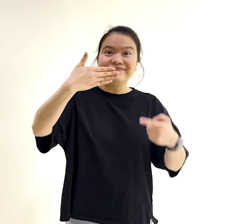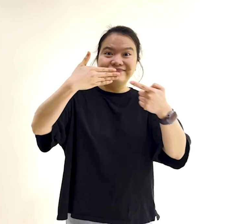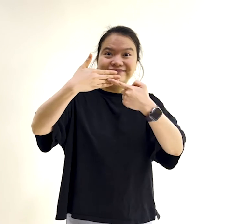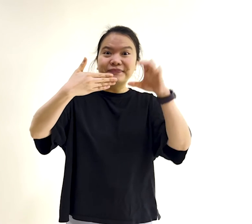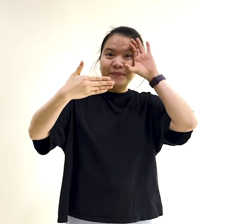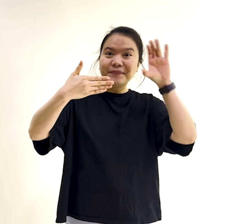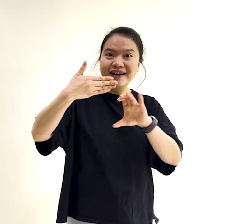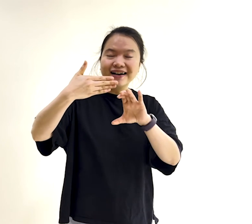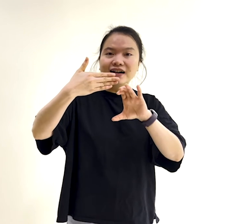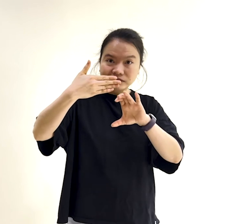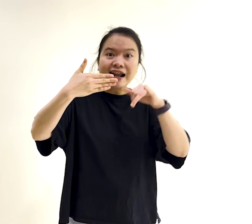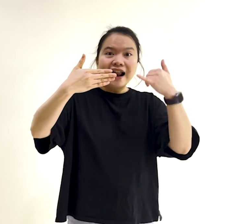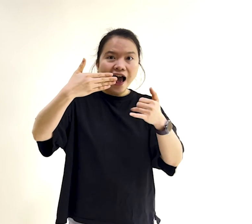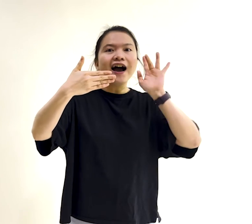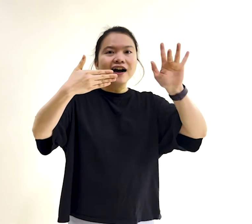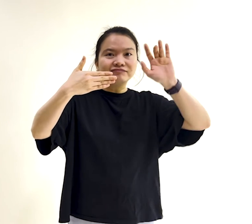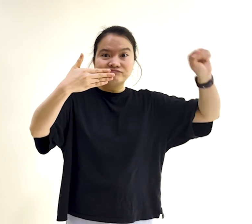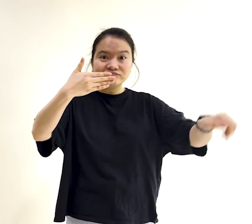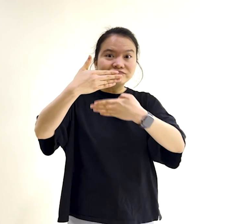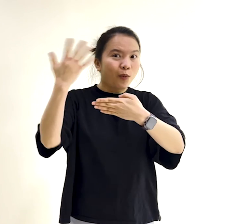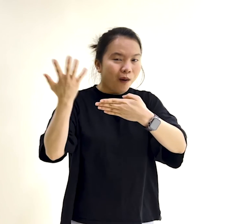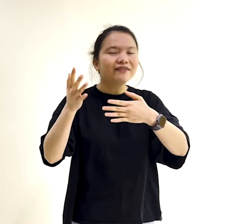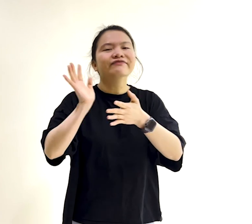You will see the blank video part and you can either cut or trim the clip like this.